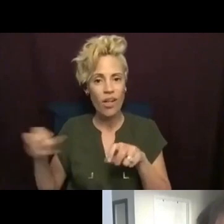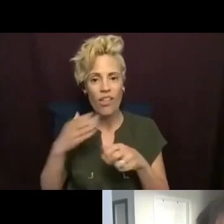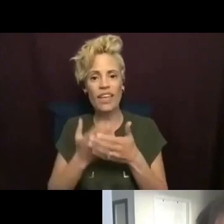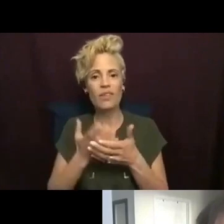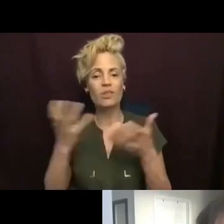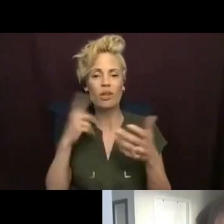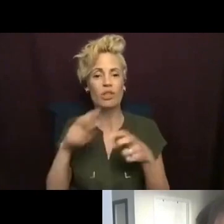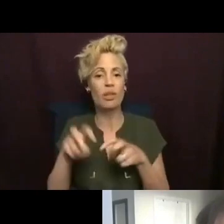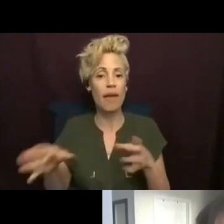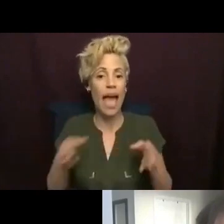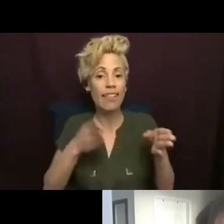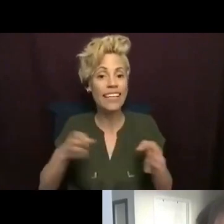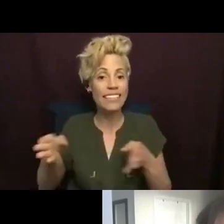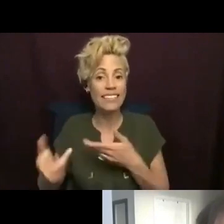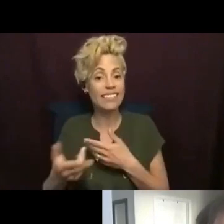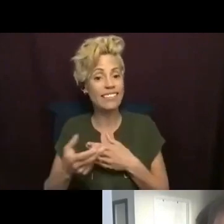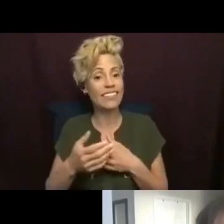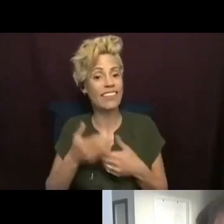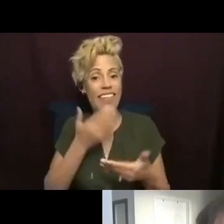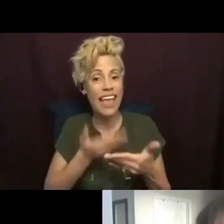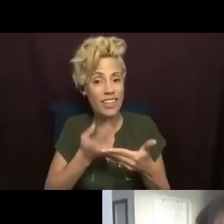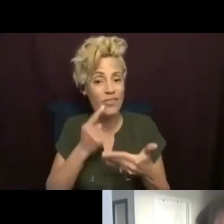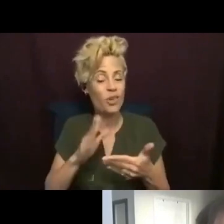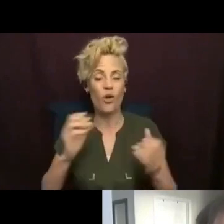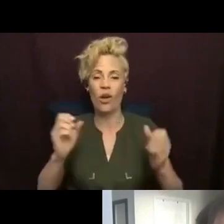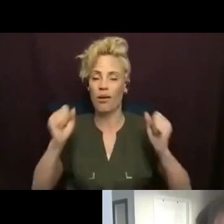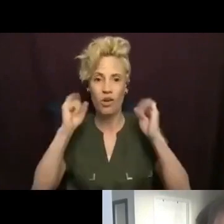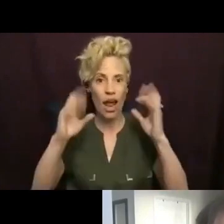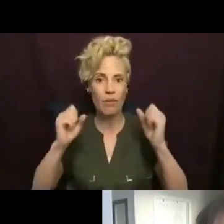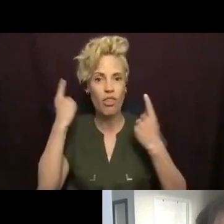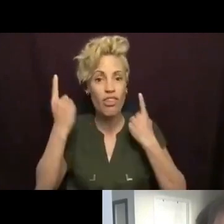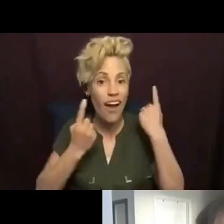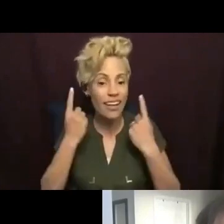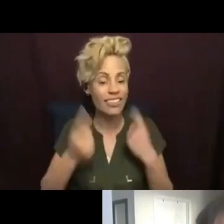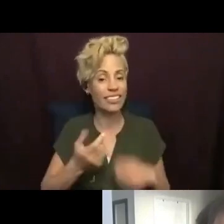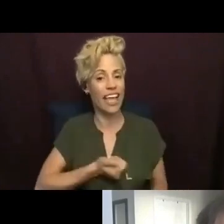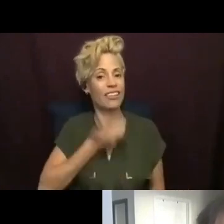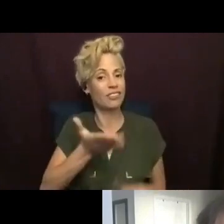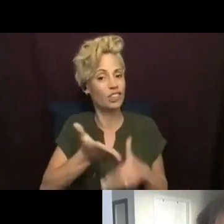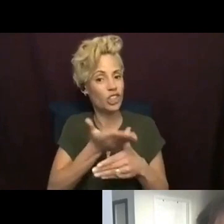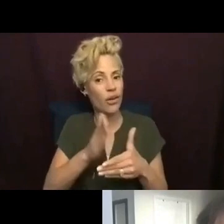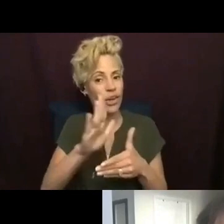and your incredible thoughts and sharing your experiences and thank you as well to the hundreds of people